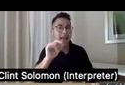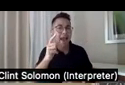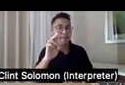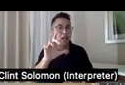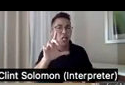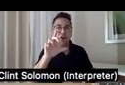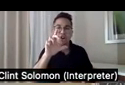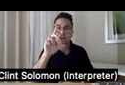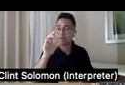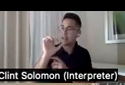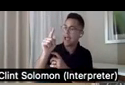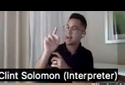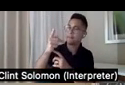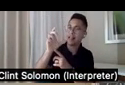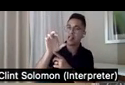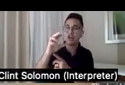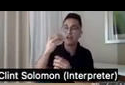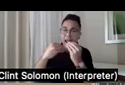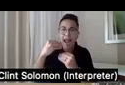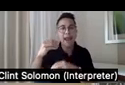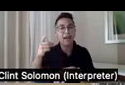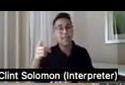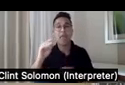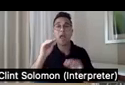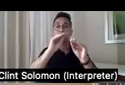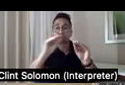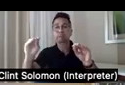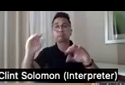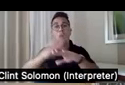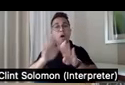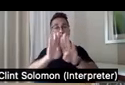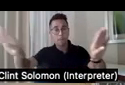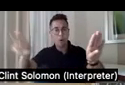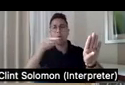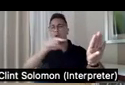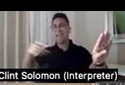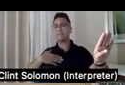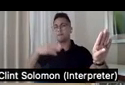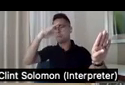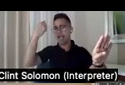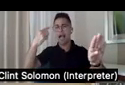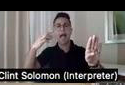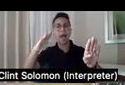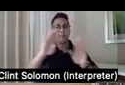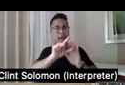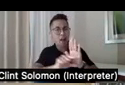they placed them on a board that has a black background to optimize vision use and they put